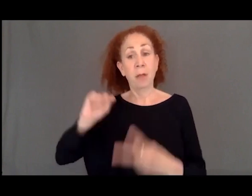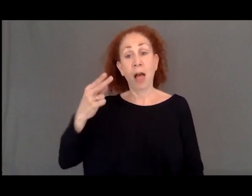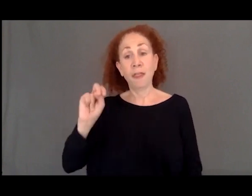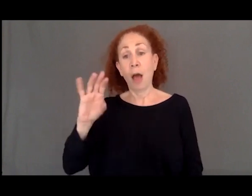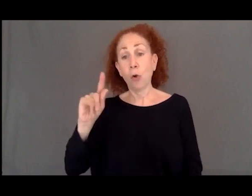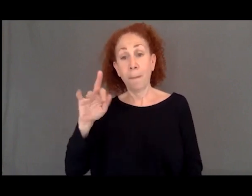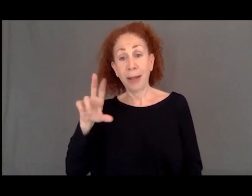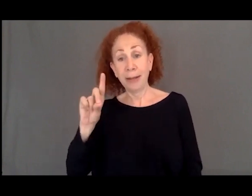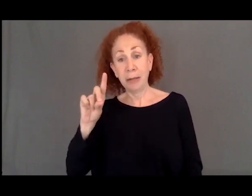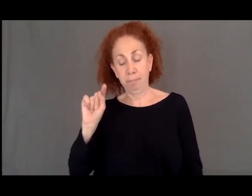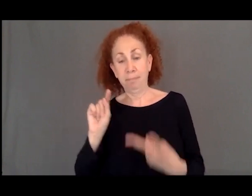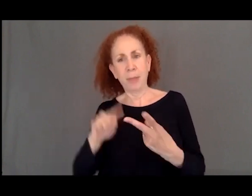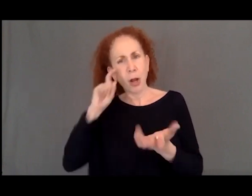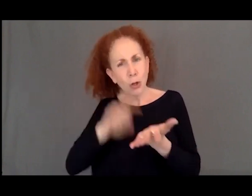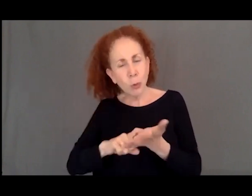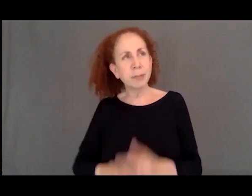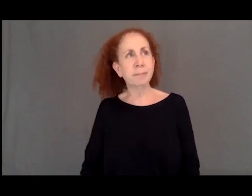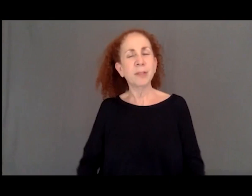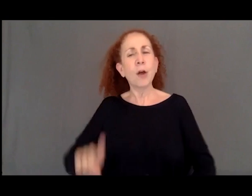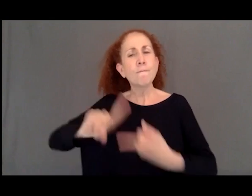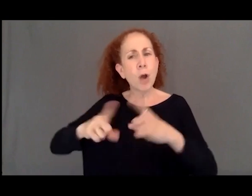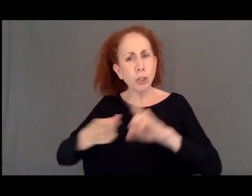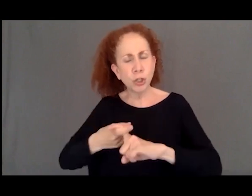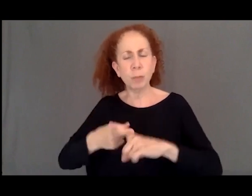is the way in which friendship, especially between the narrator